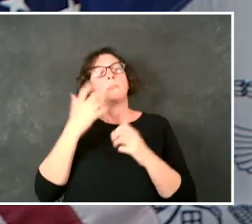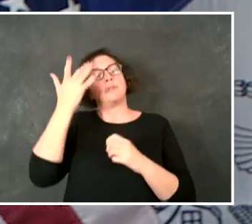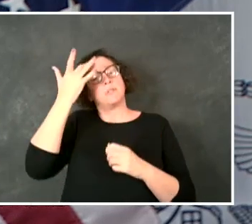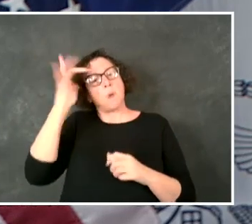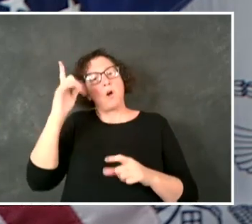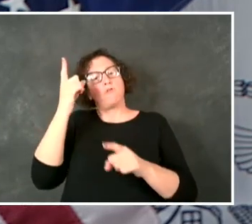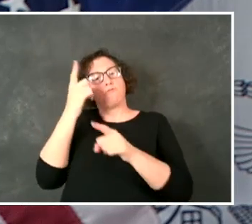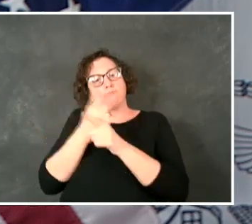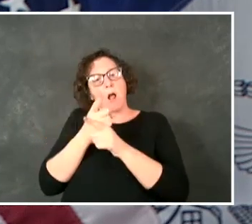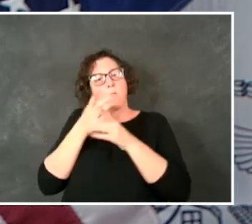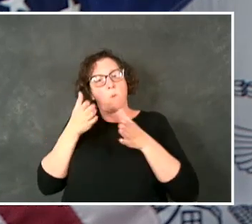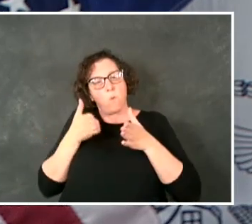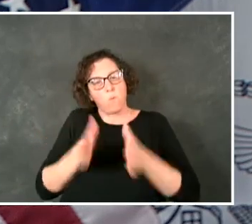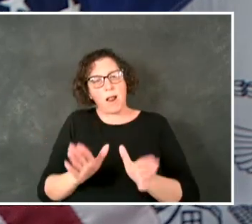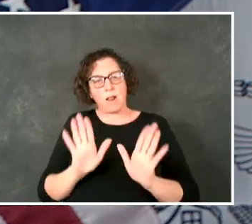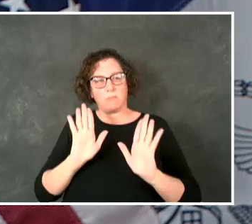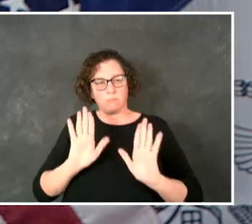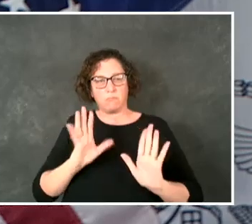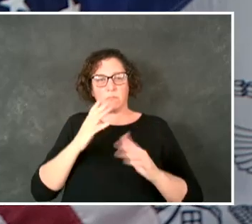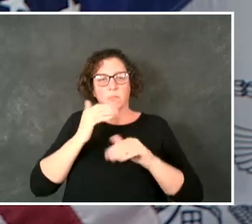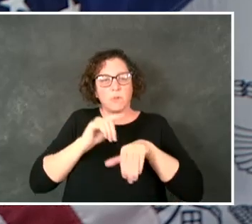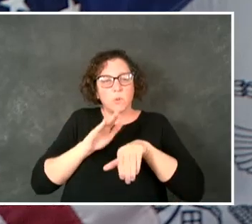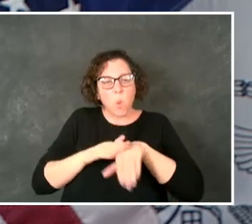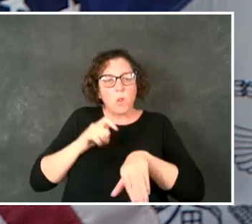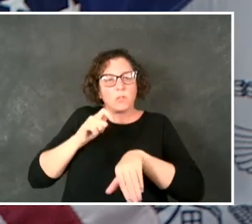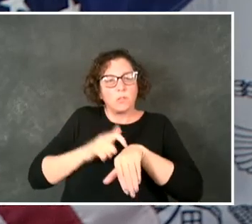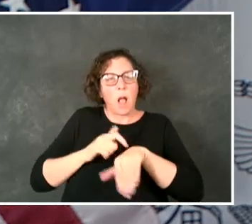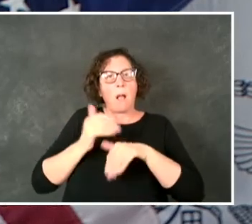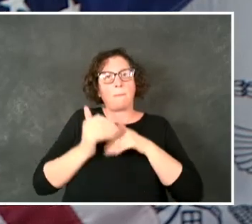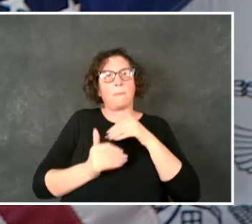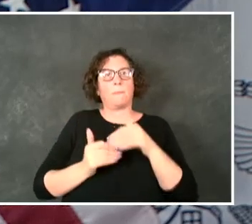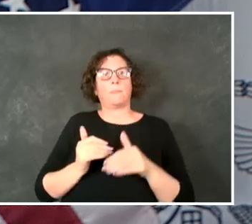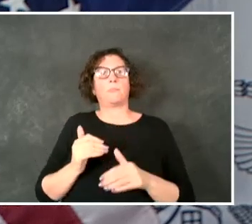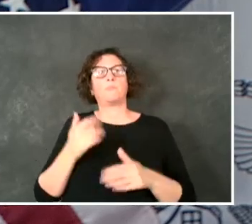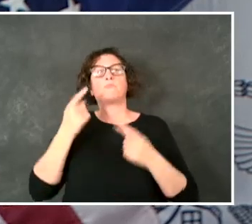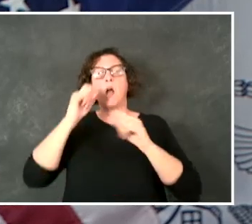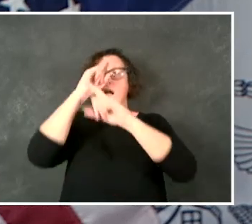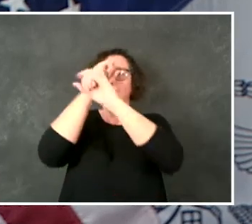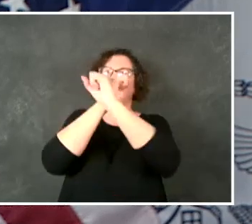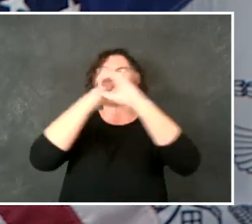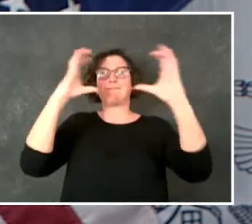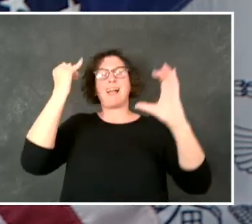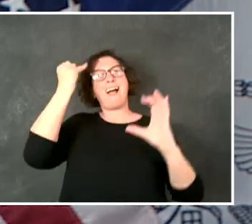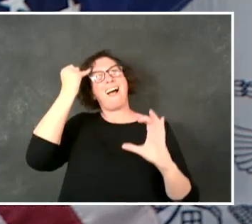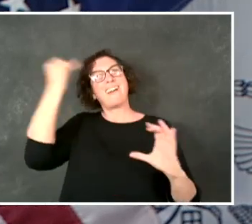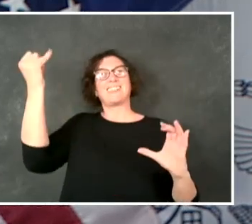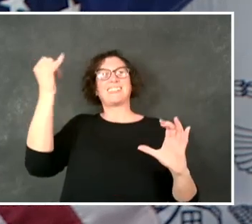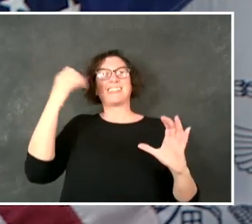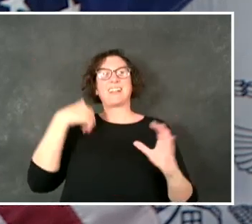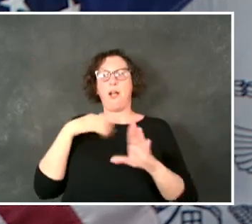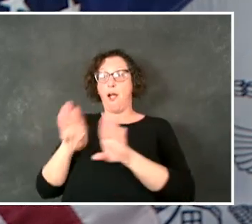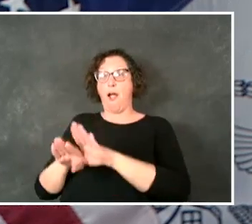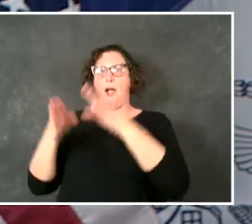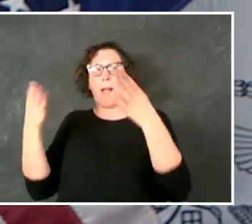SAFELY, WE WANT TO BEE VRY SMART BAOUT THAT.